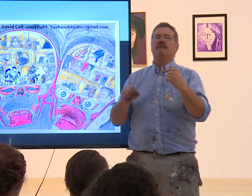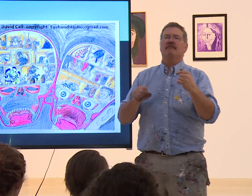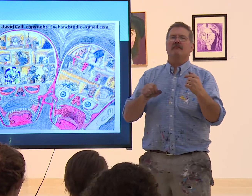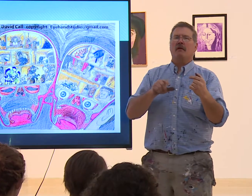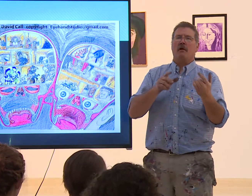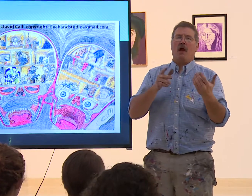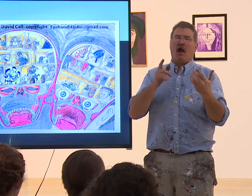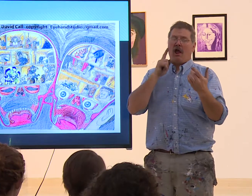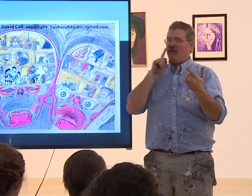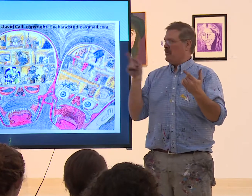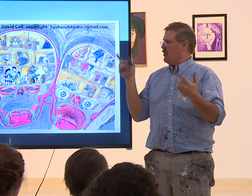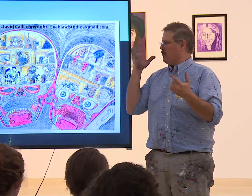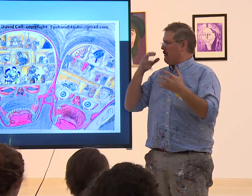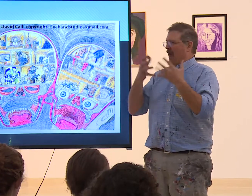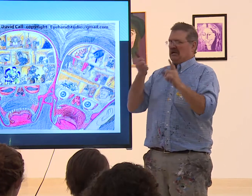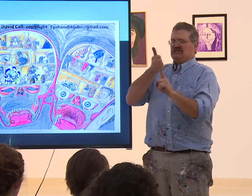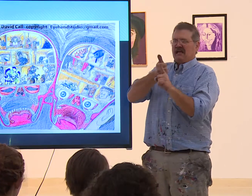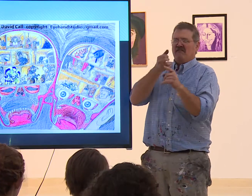growing up through that.